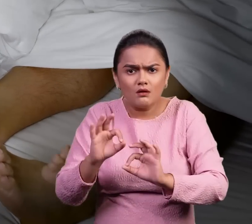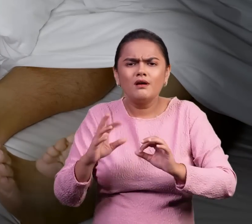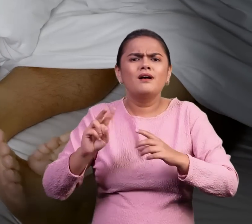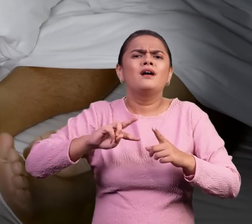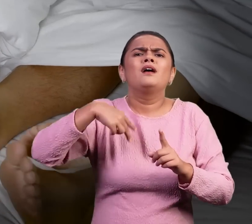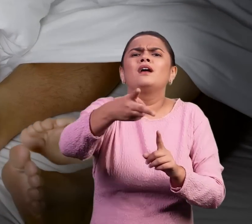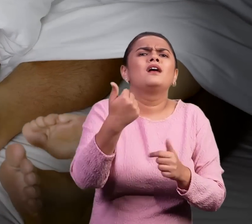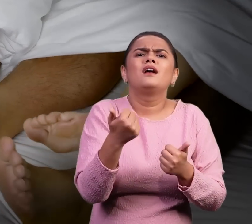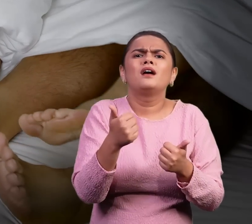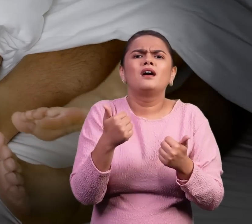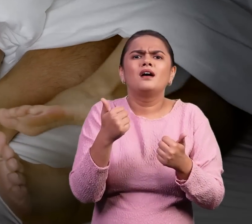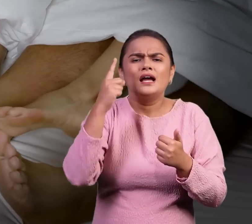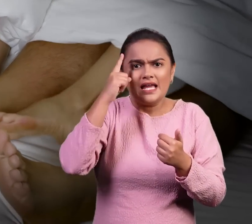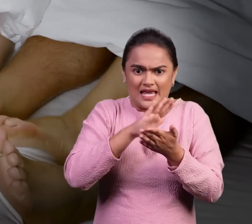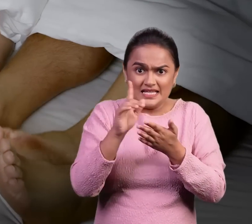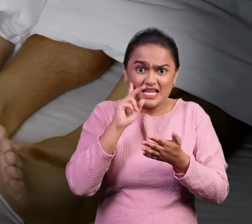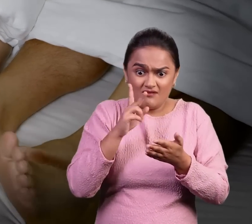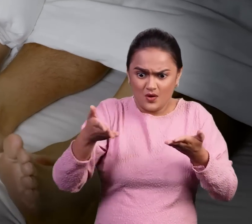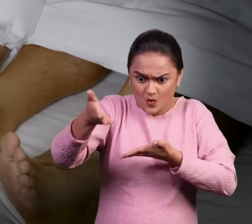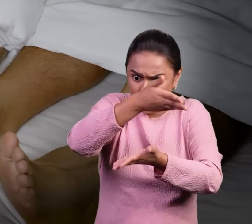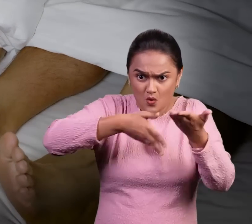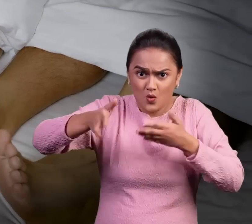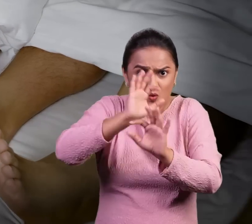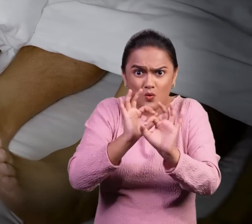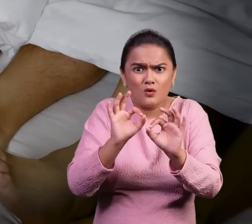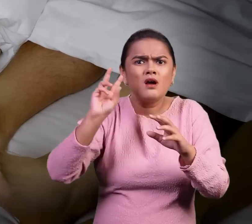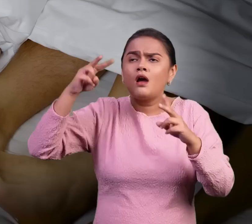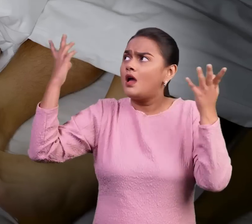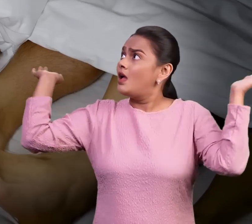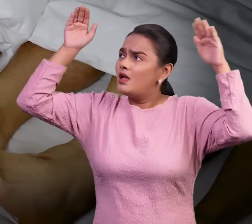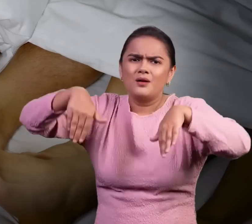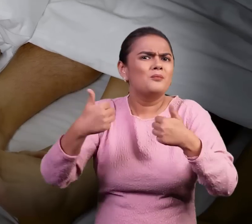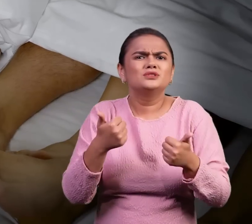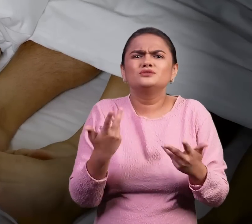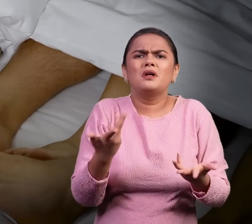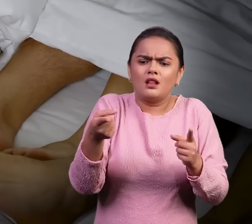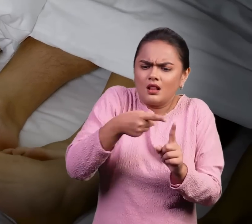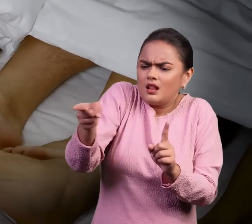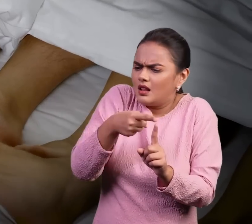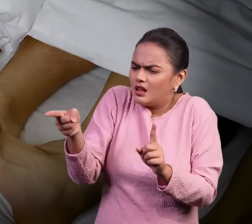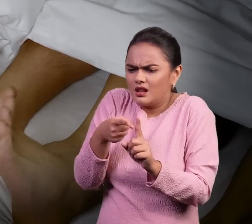Because HIV is not present in their bodies from any other source, there is no external blood exposure and their sexual contact is with each other.